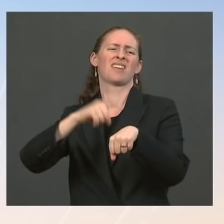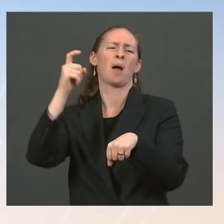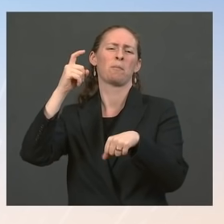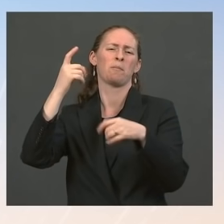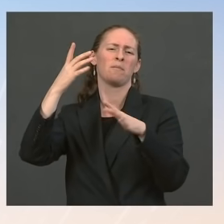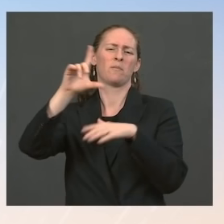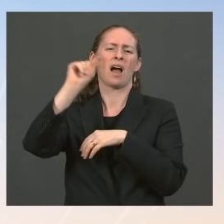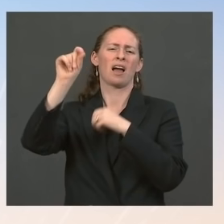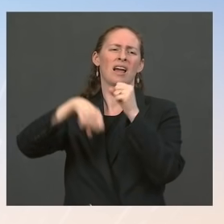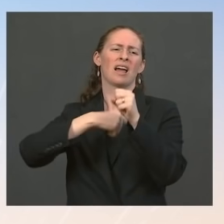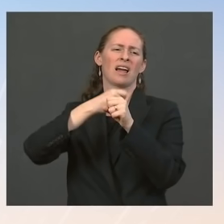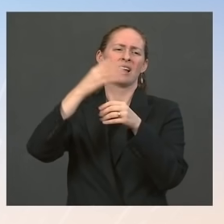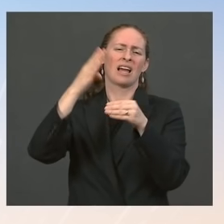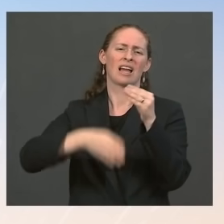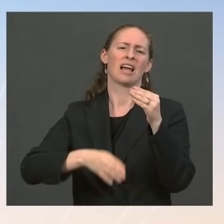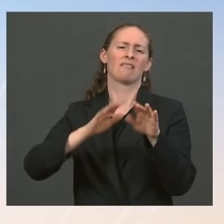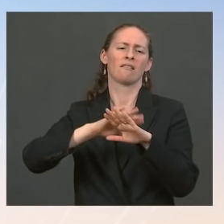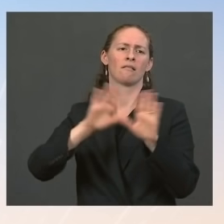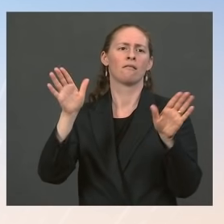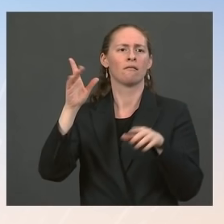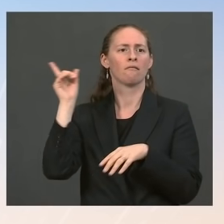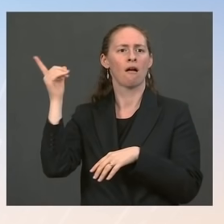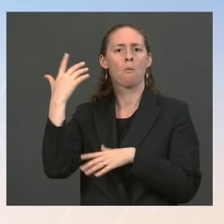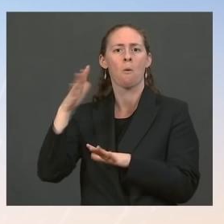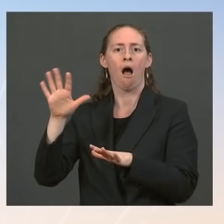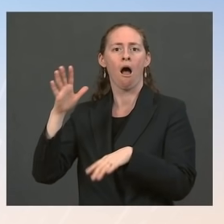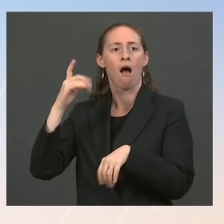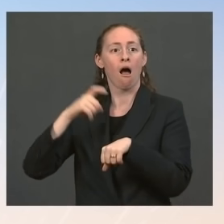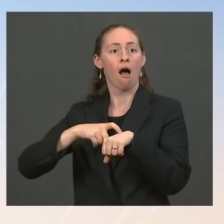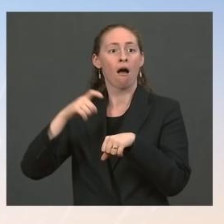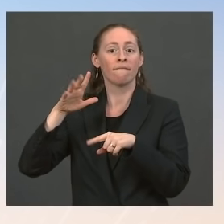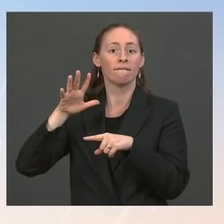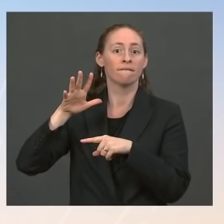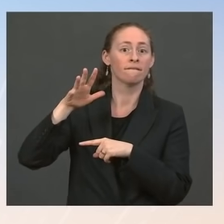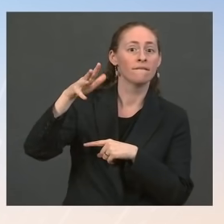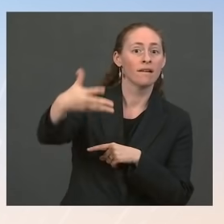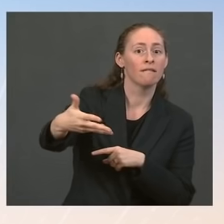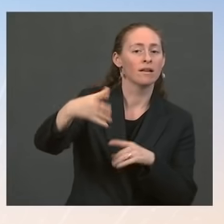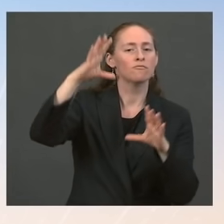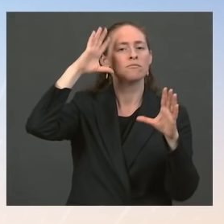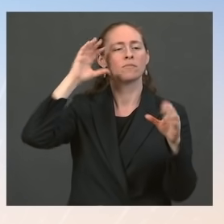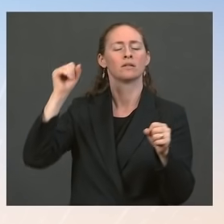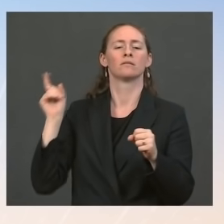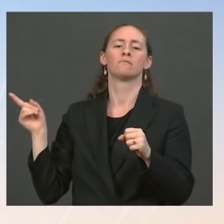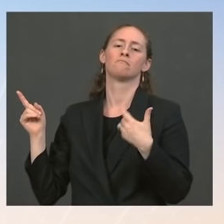"pass this war on to a fifth President." So, given that he understands the gravity